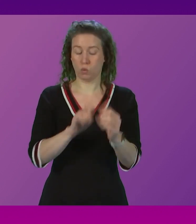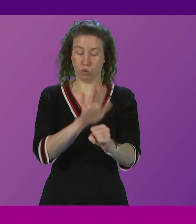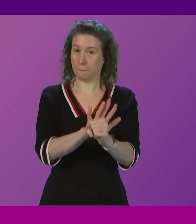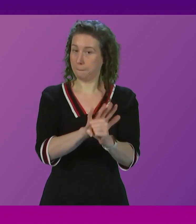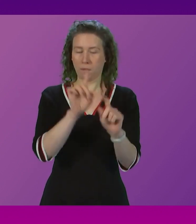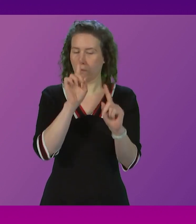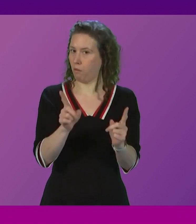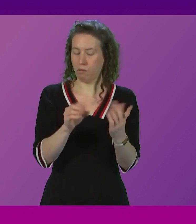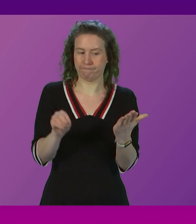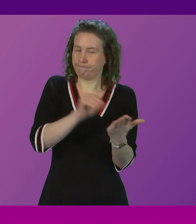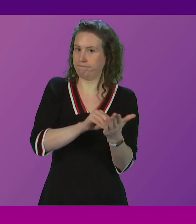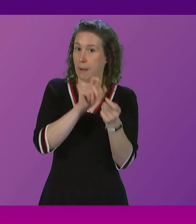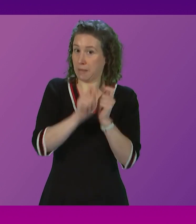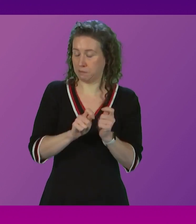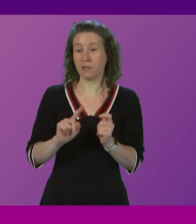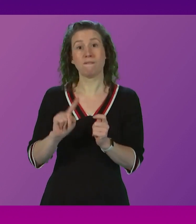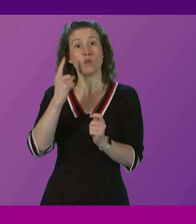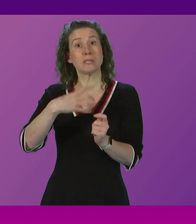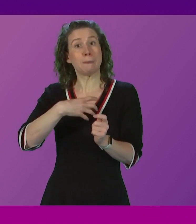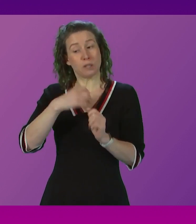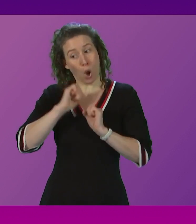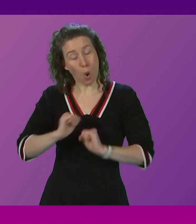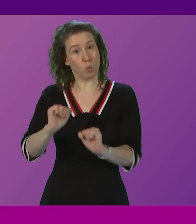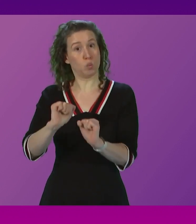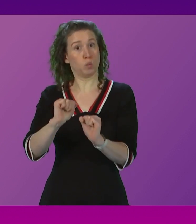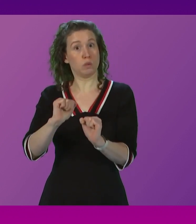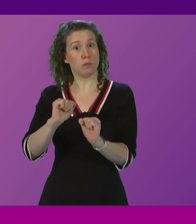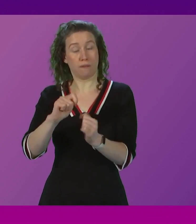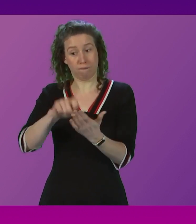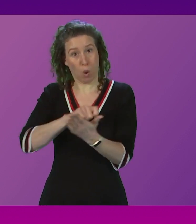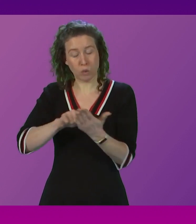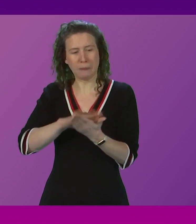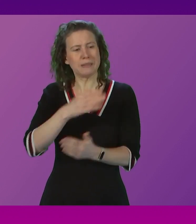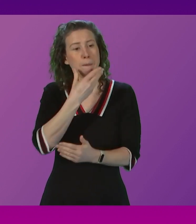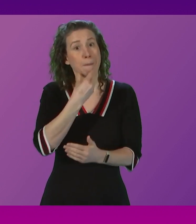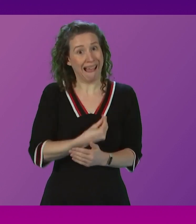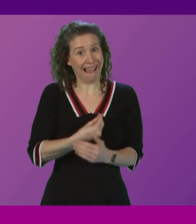The First Minister’s own vote means that a man who is standing trial for rape can claim that they